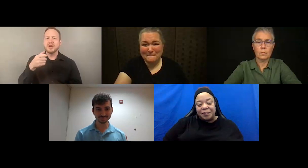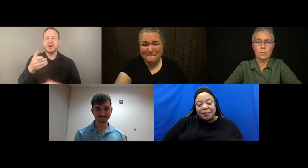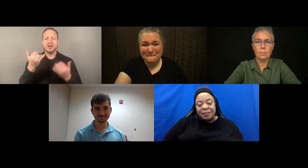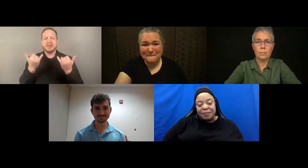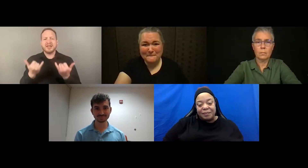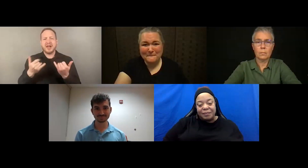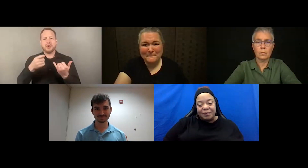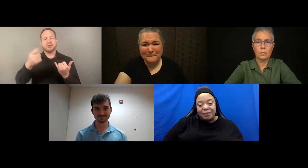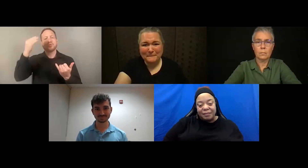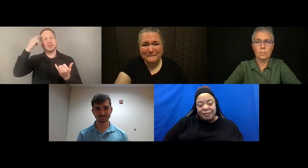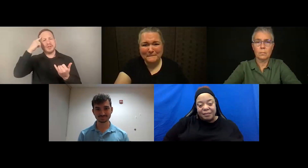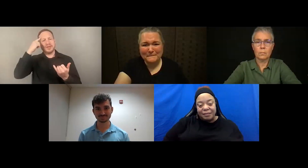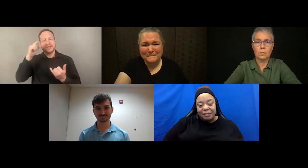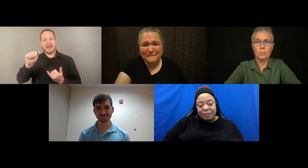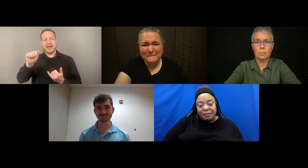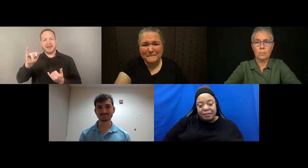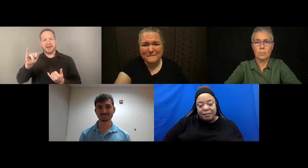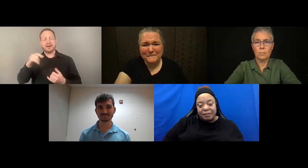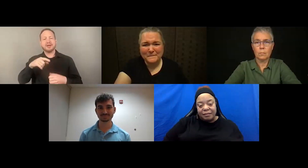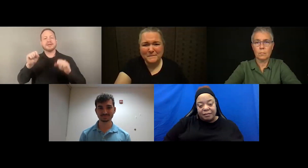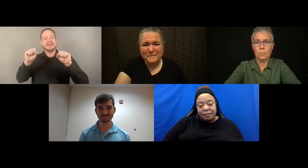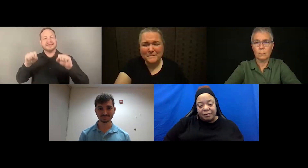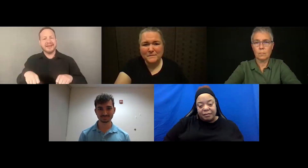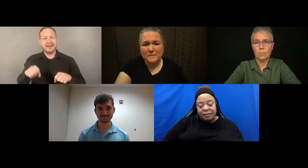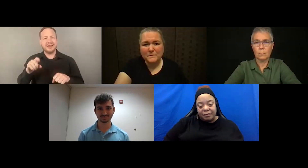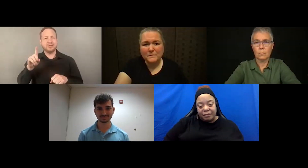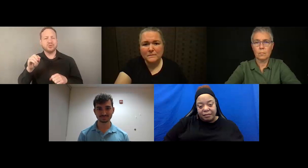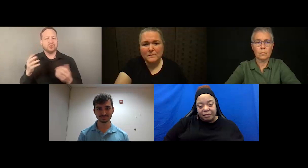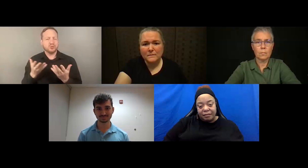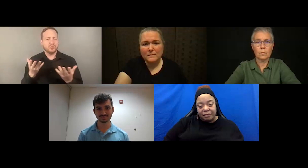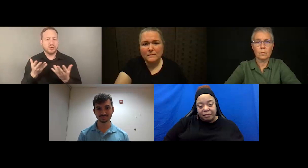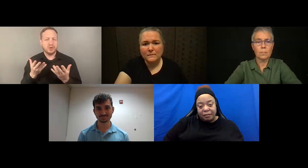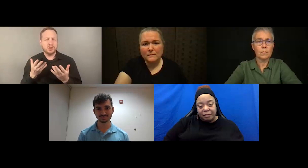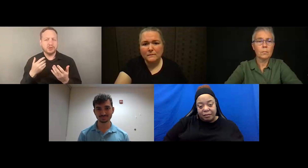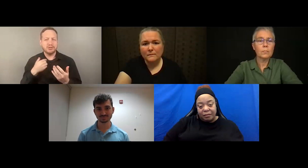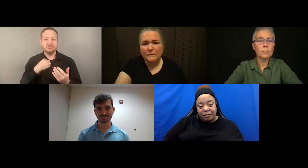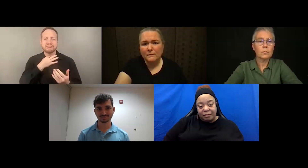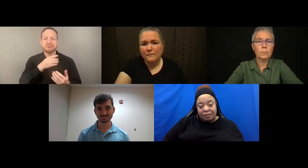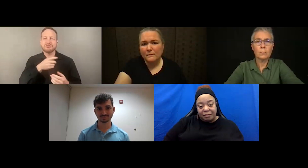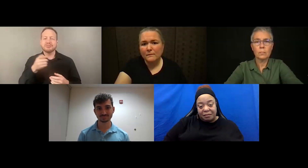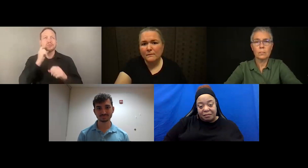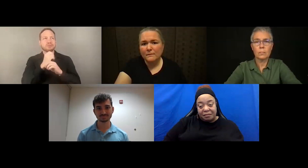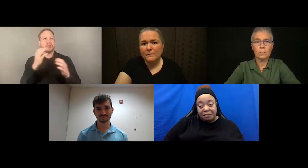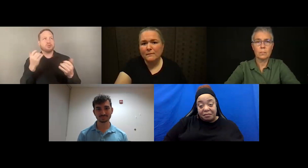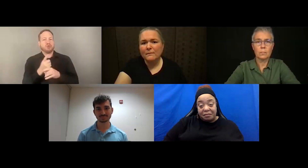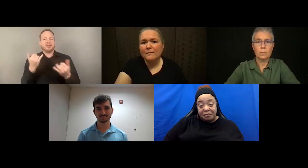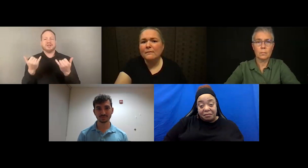Tim: So moving on. As far as AI, keeping that in mind, where